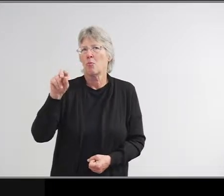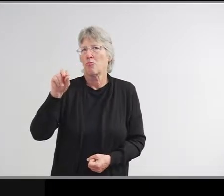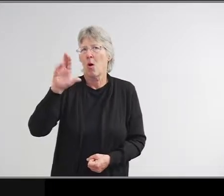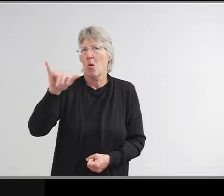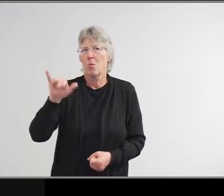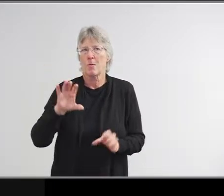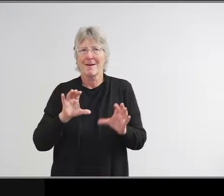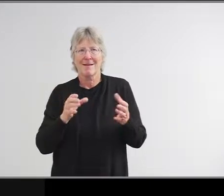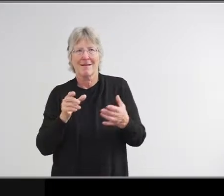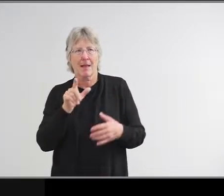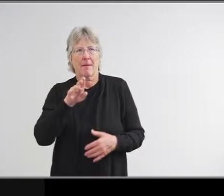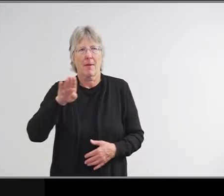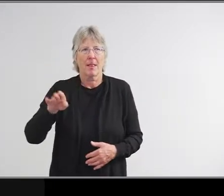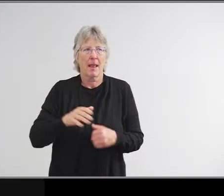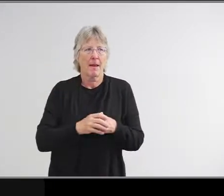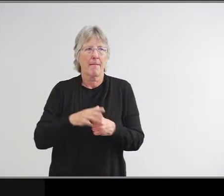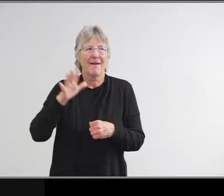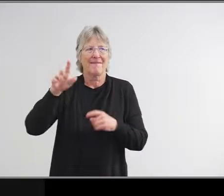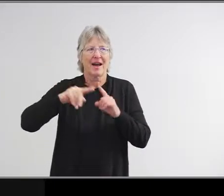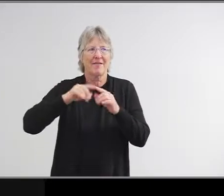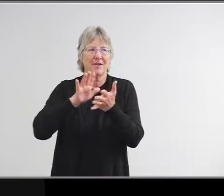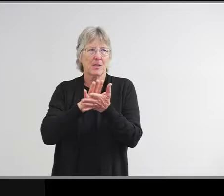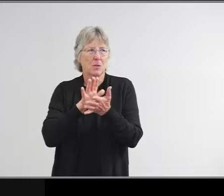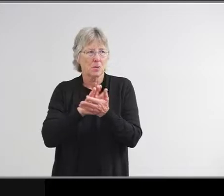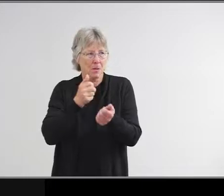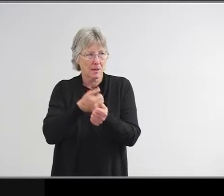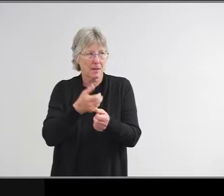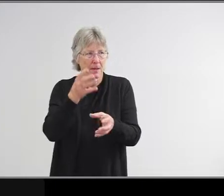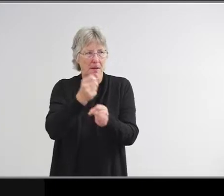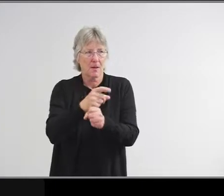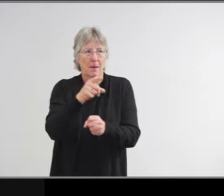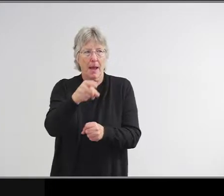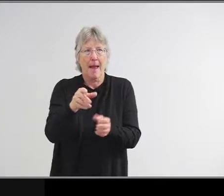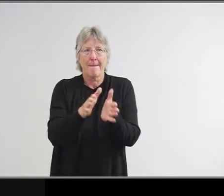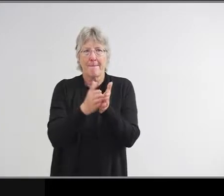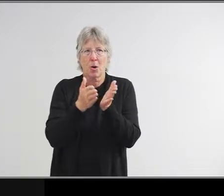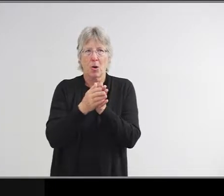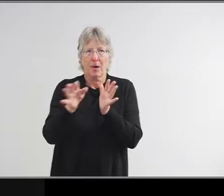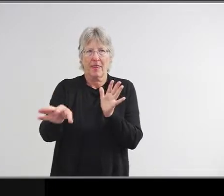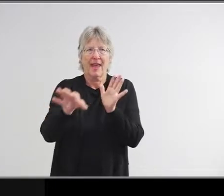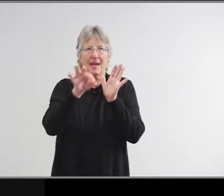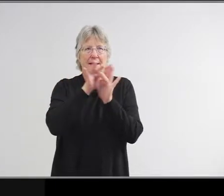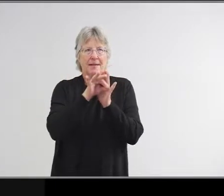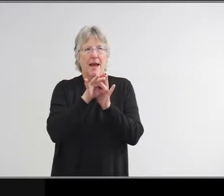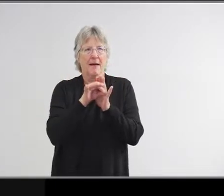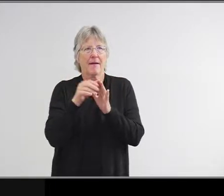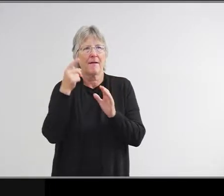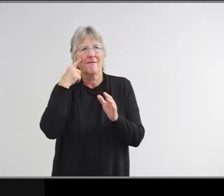so five of our campuses will receive a book that they choose for students in grades K through three,